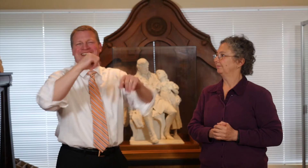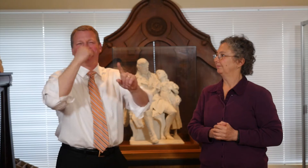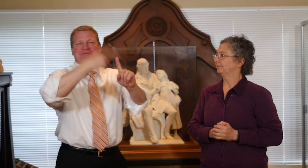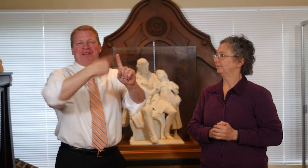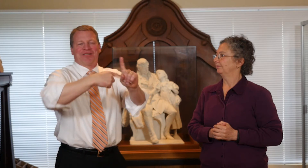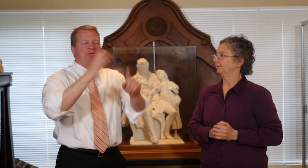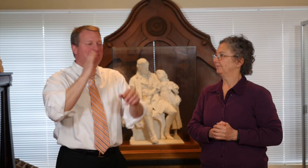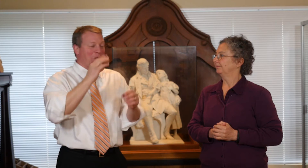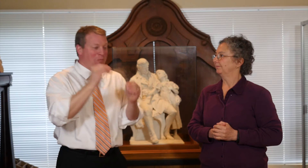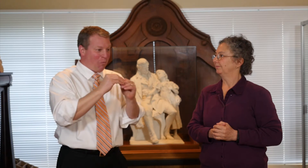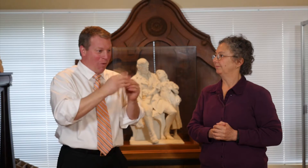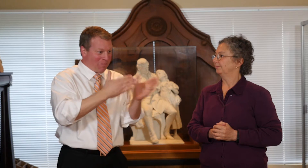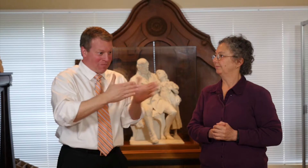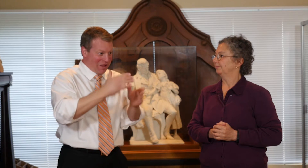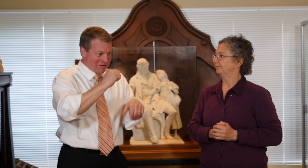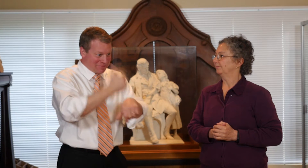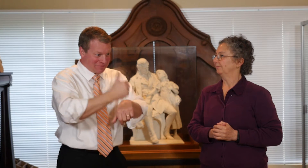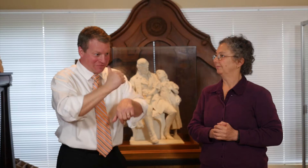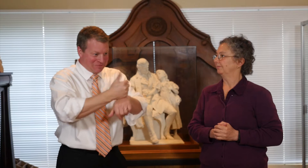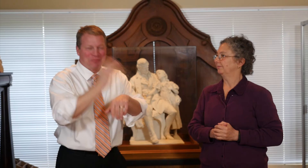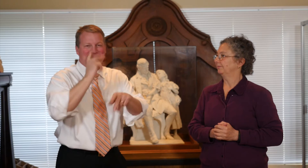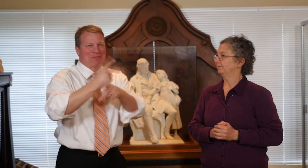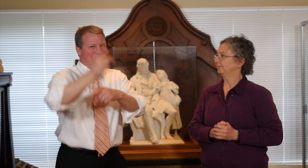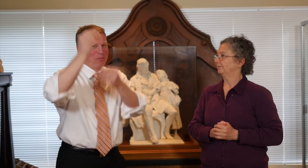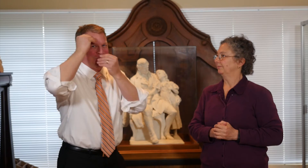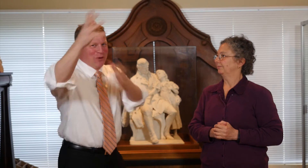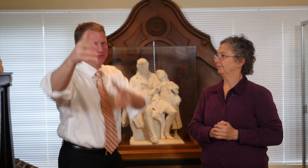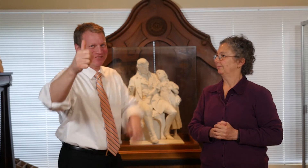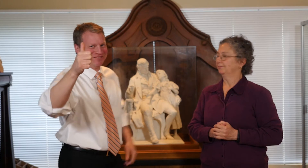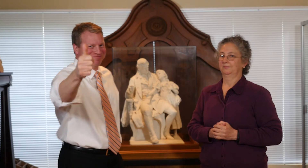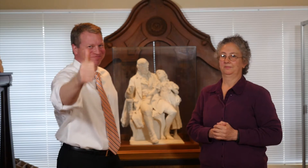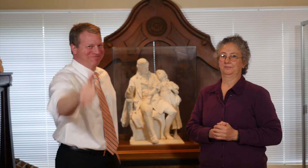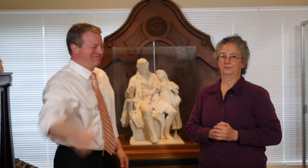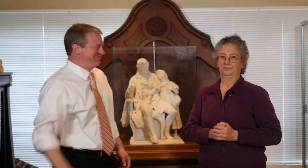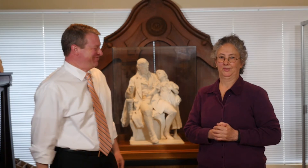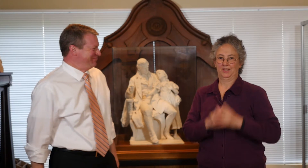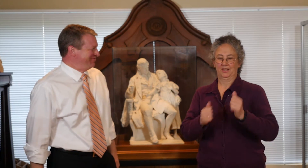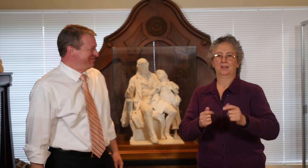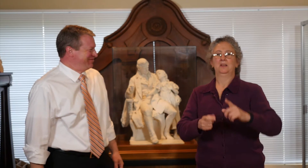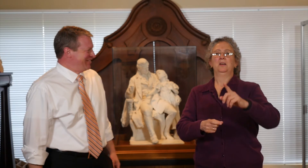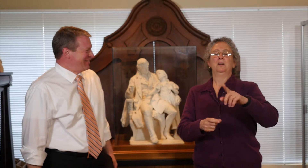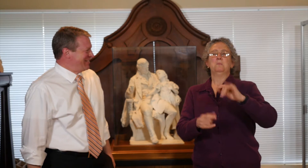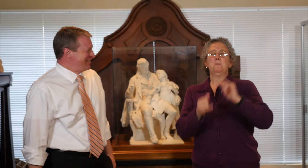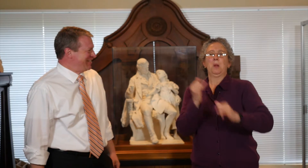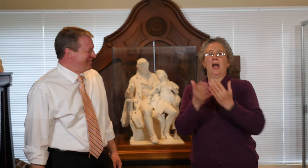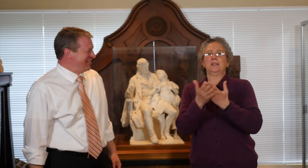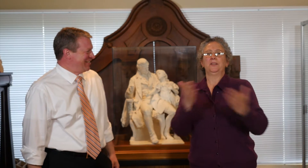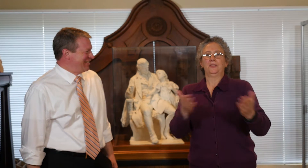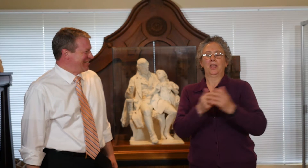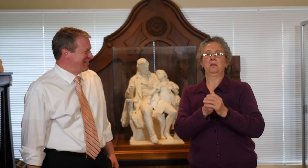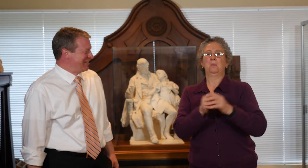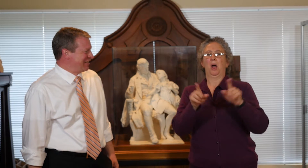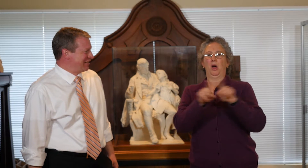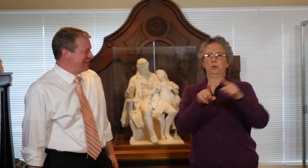film and art. When we get more of those plans firmly set we will let you know.